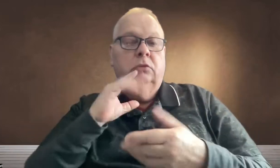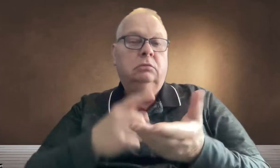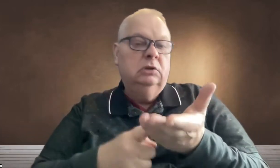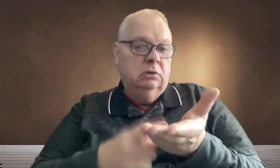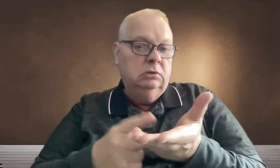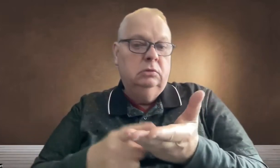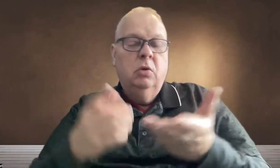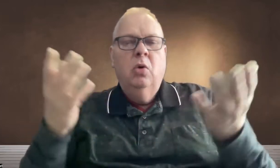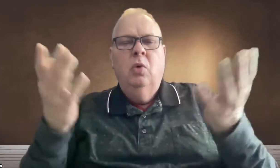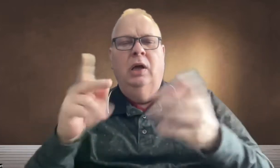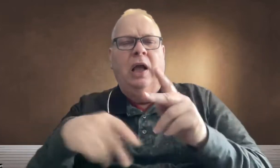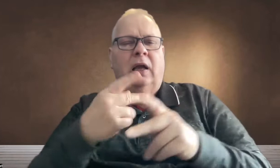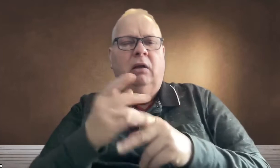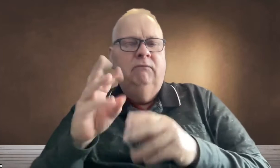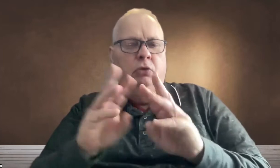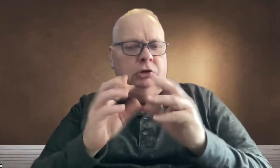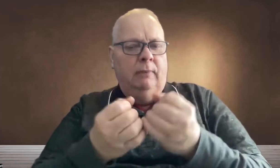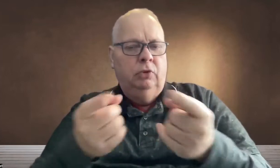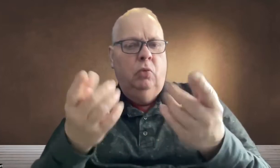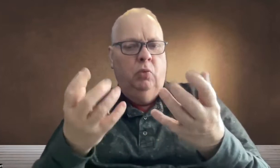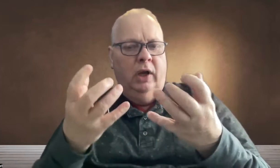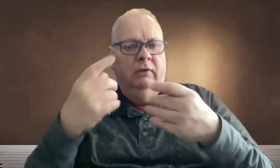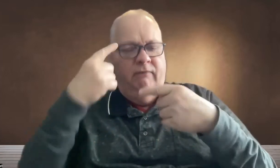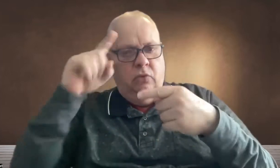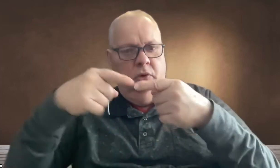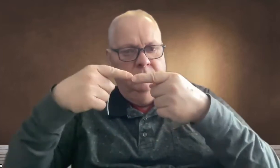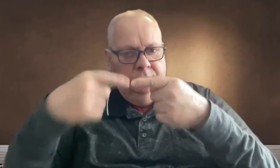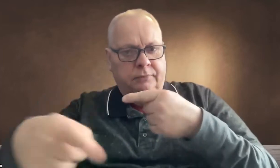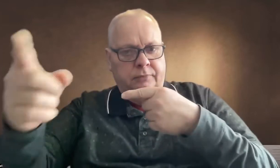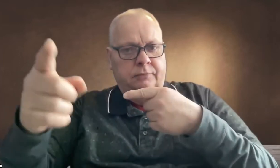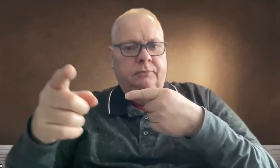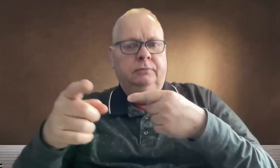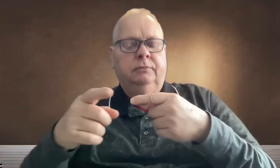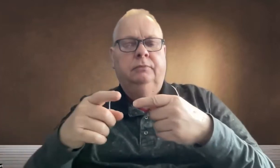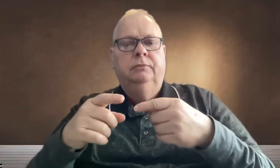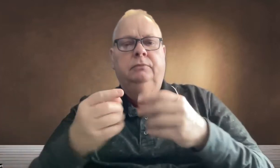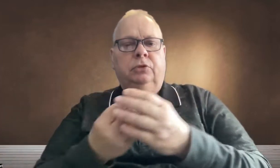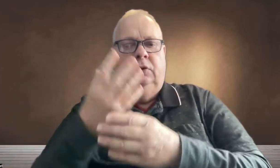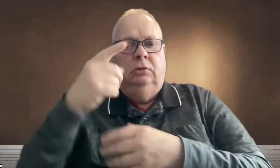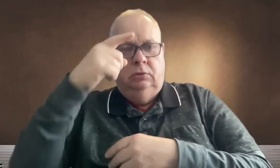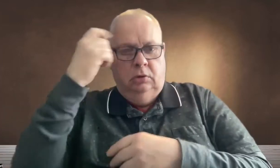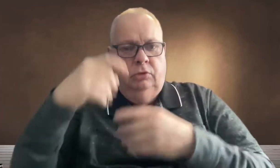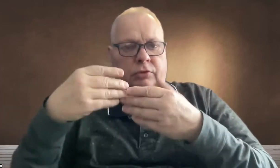what kind of workshops you want to see in the spring and summer